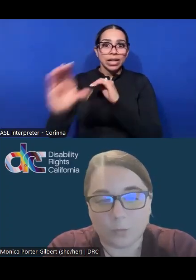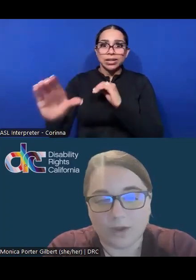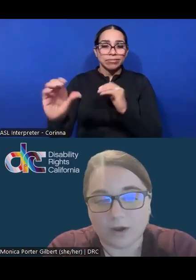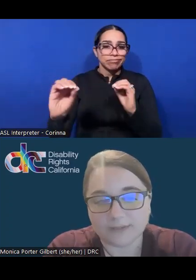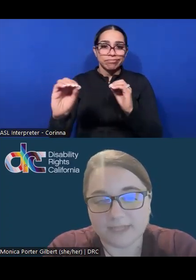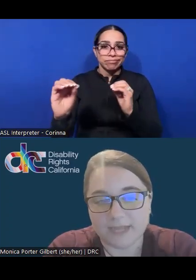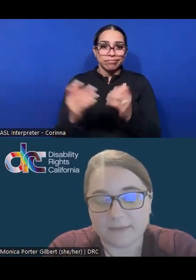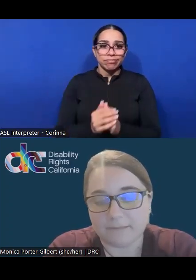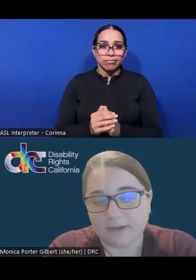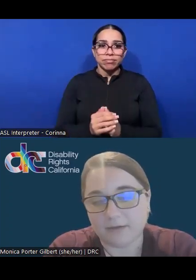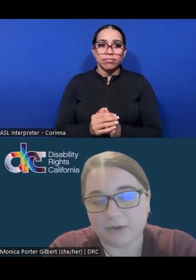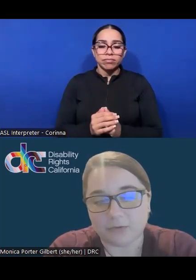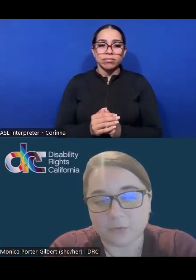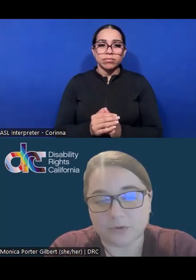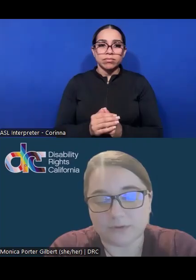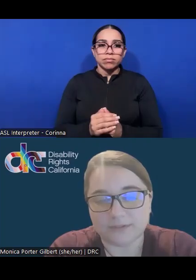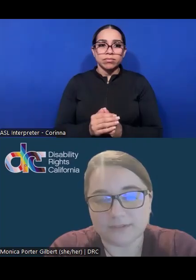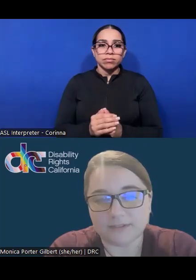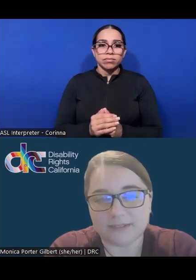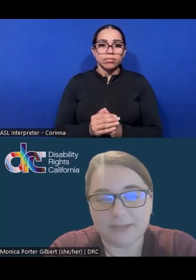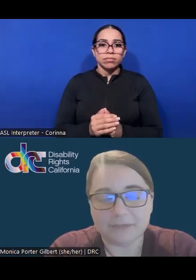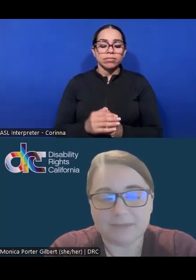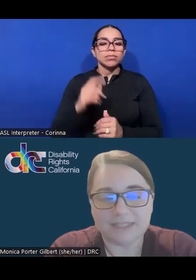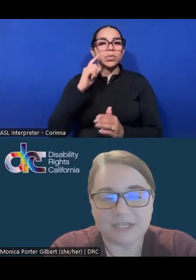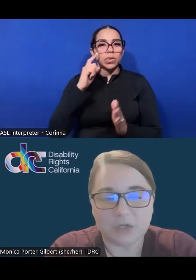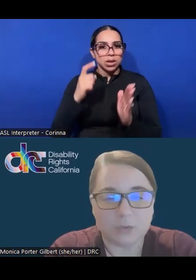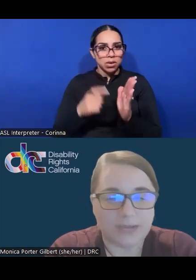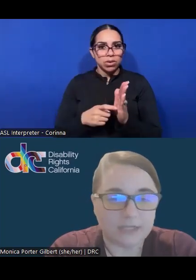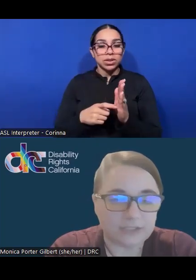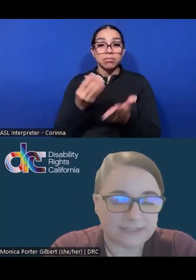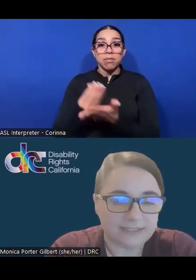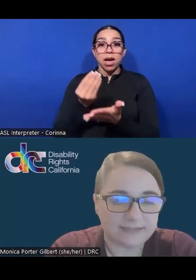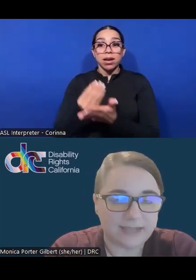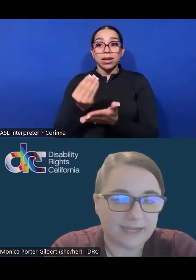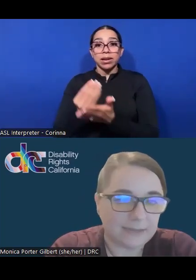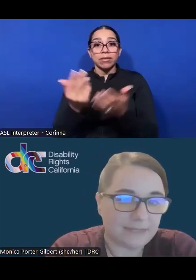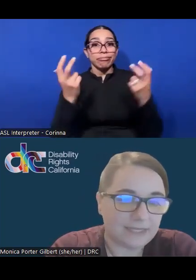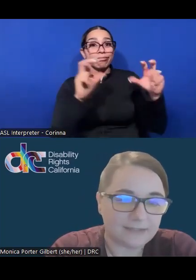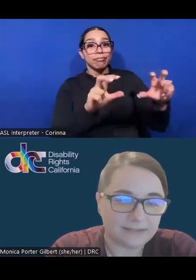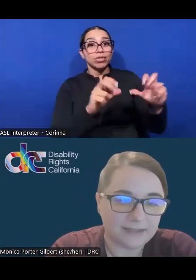We are seeing money go towards implementing new agencies and committees